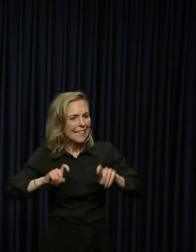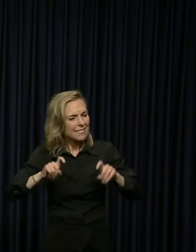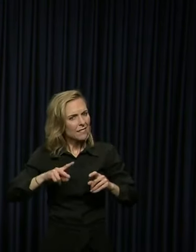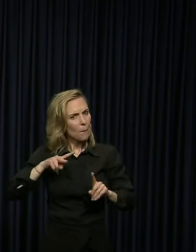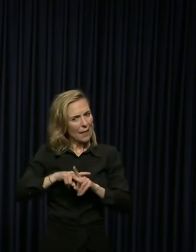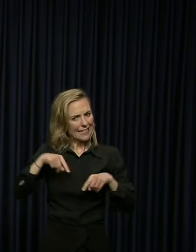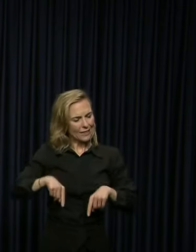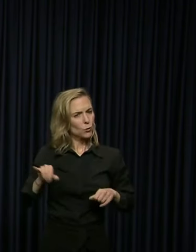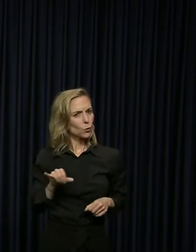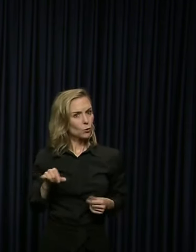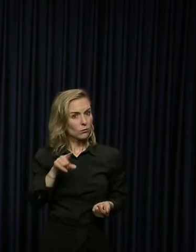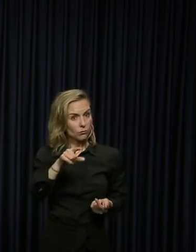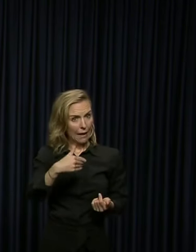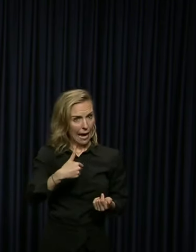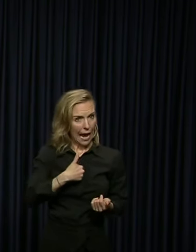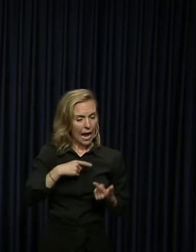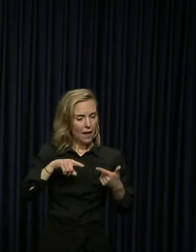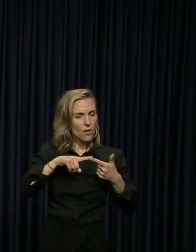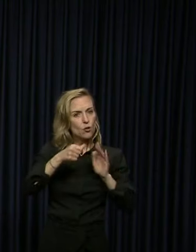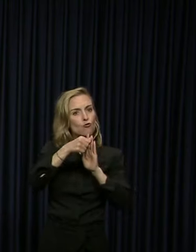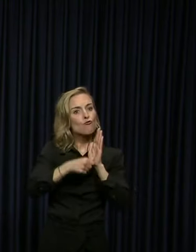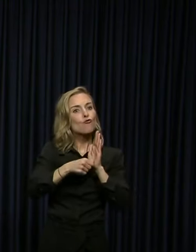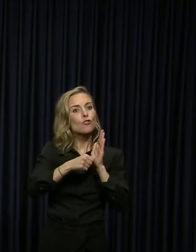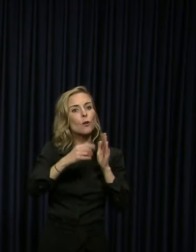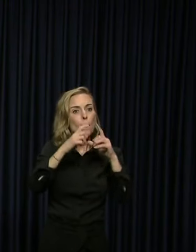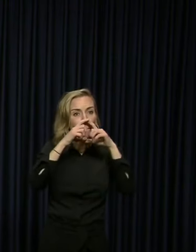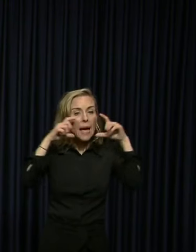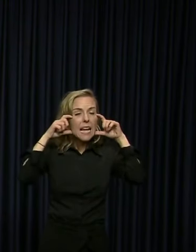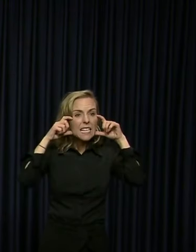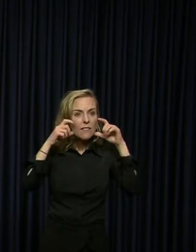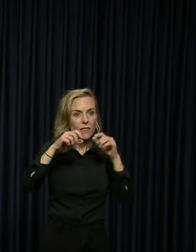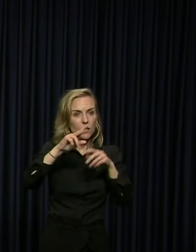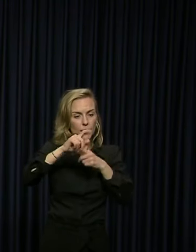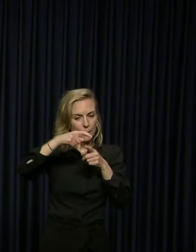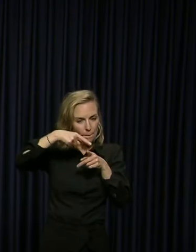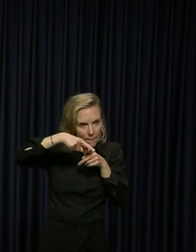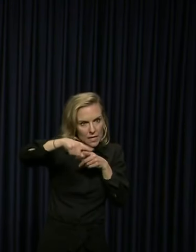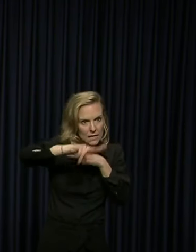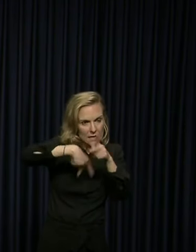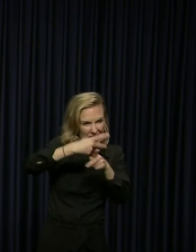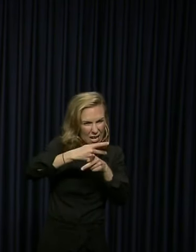CORONAVIRUS. NUMBER ONE, FOLLOW THE SOCIAL